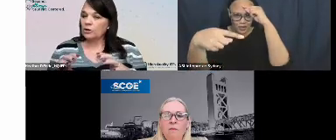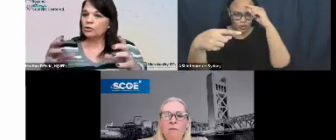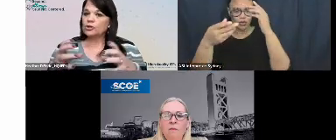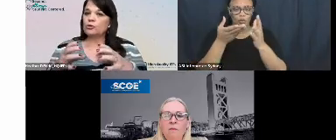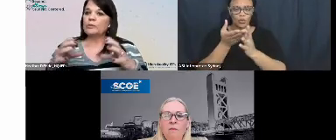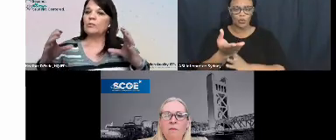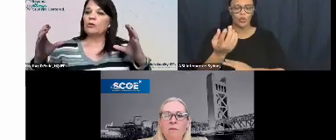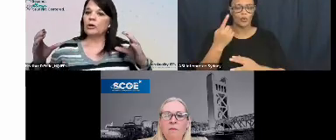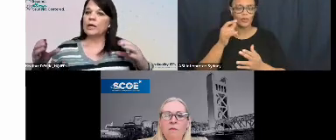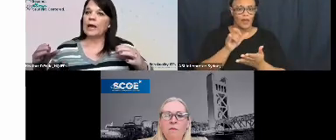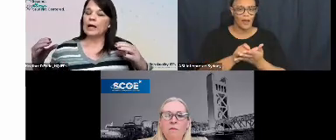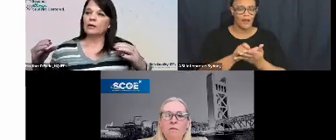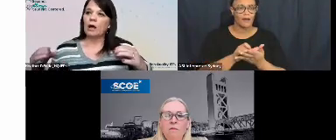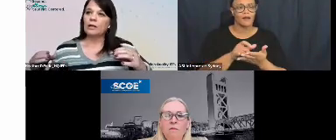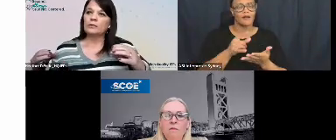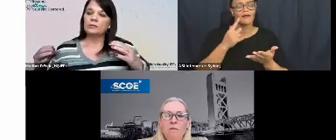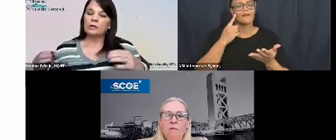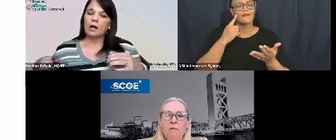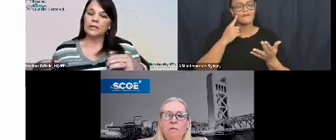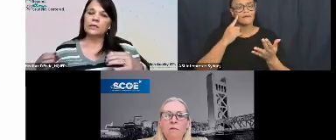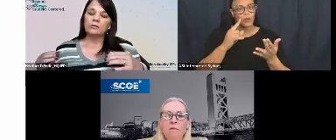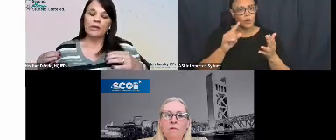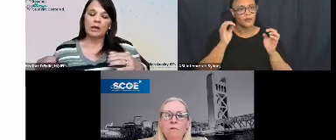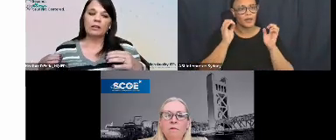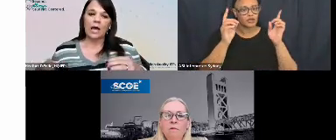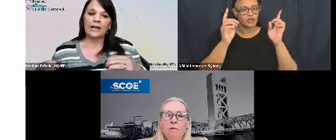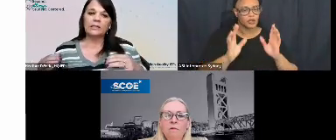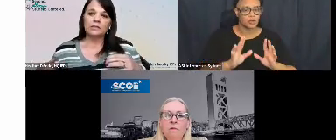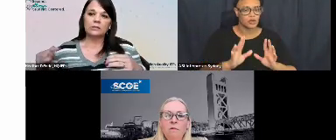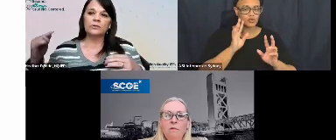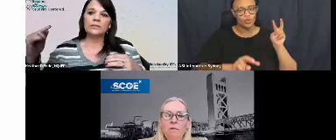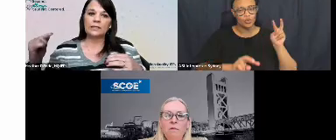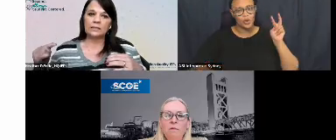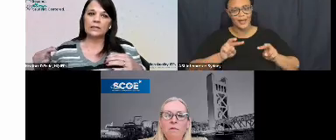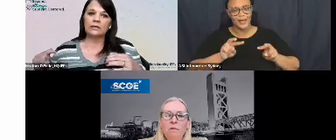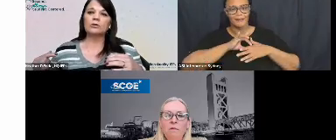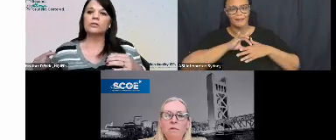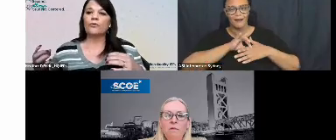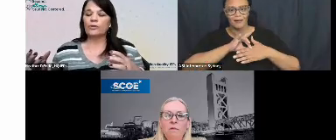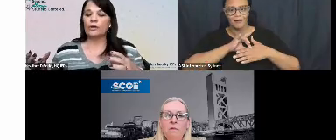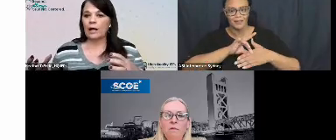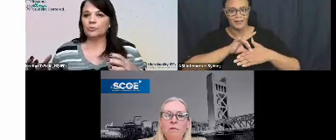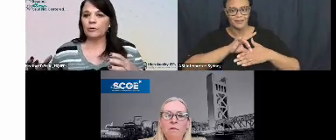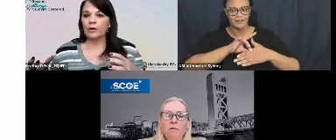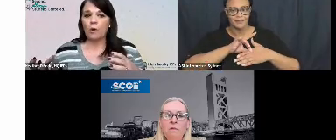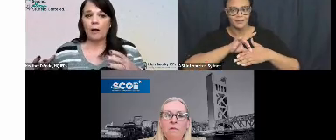educators to be looking at con the content being aligned to those state standards for the algebra